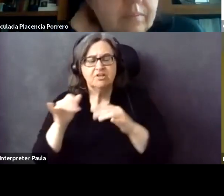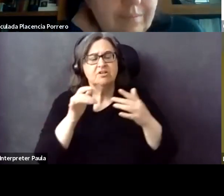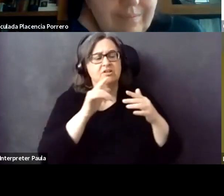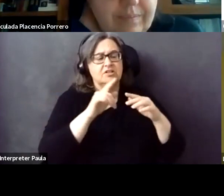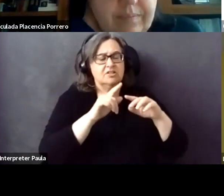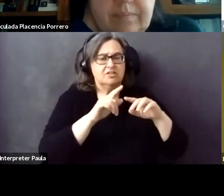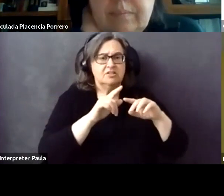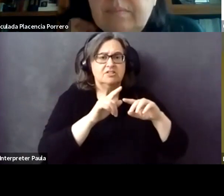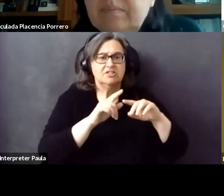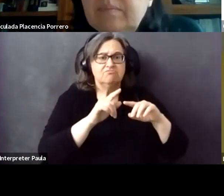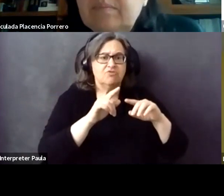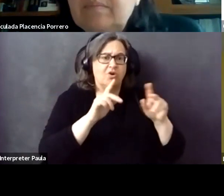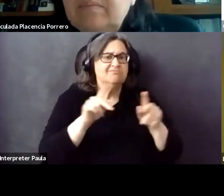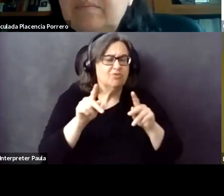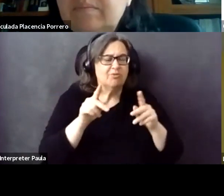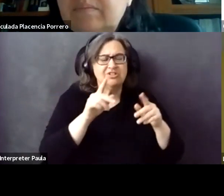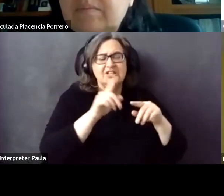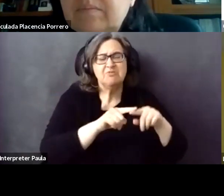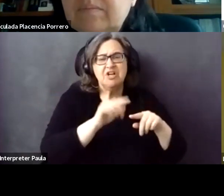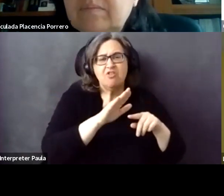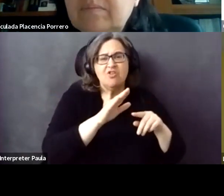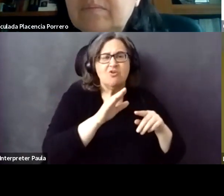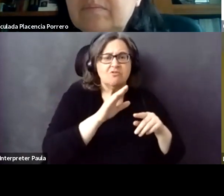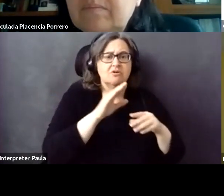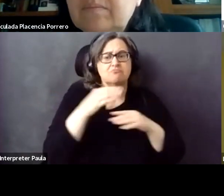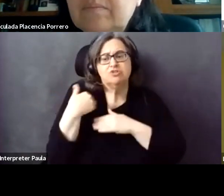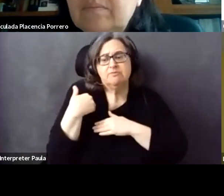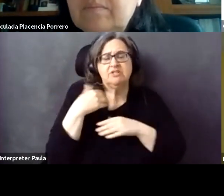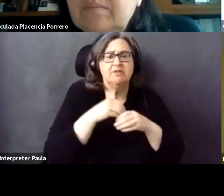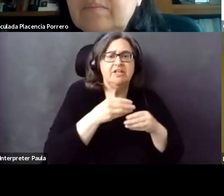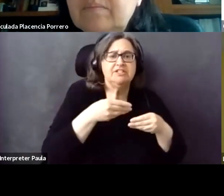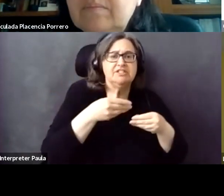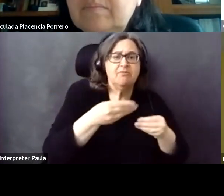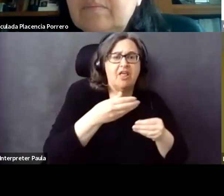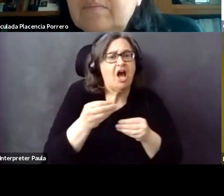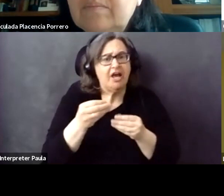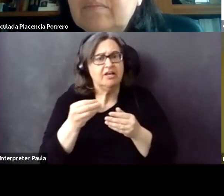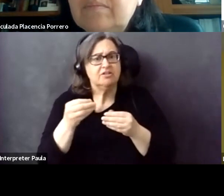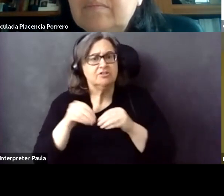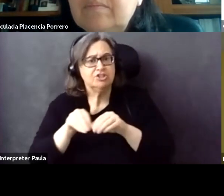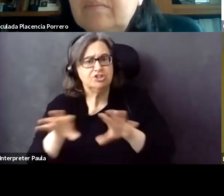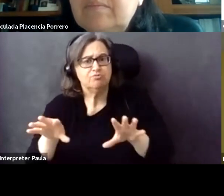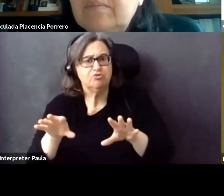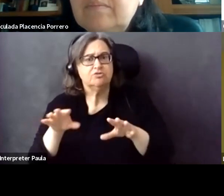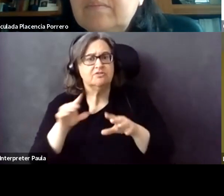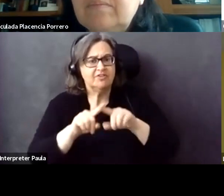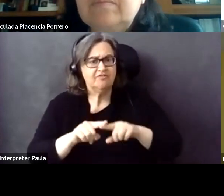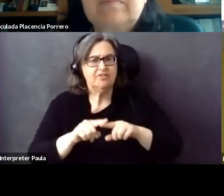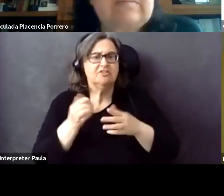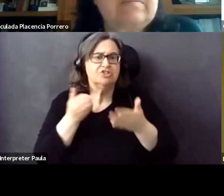across the different economic operators in a proportionate manner according to their role in the supply and distribution